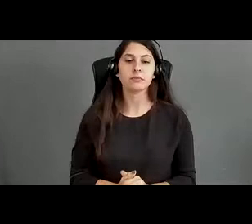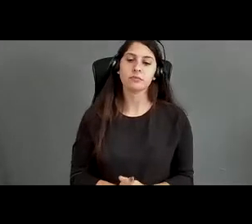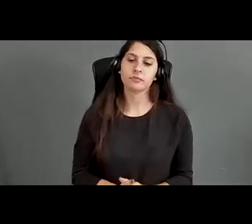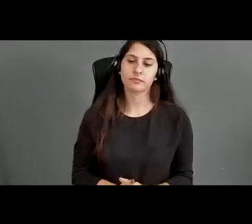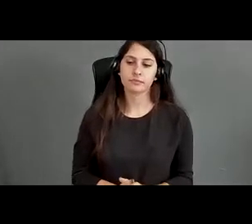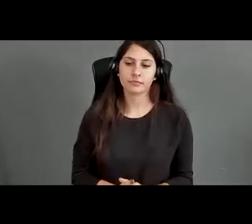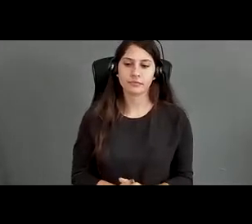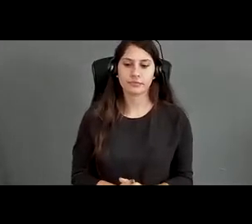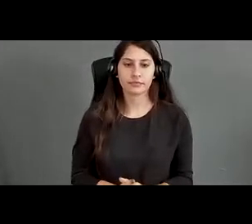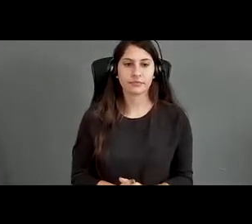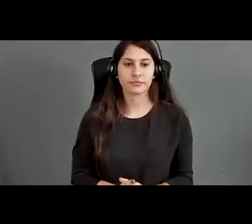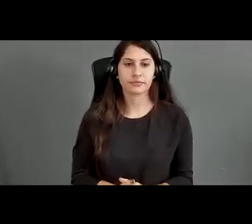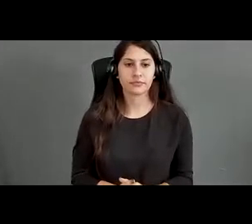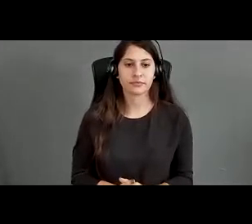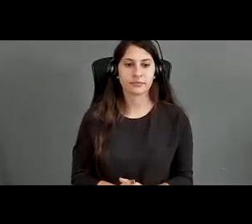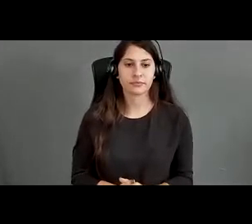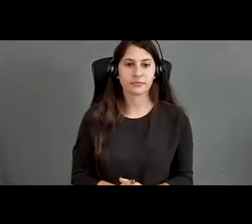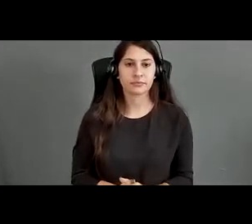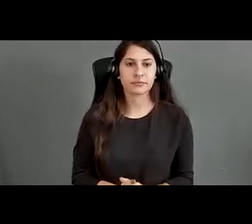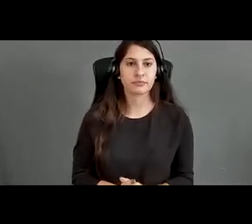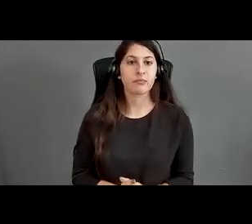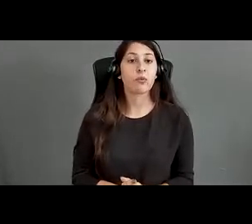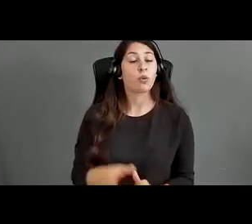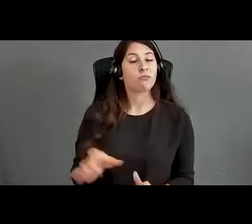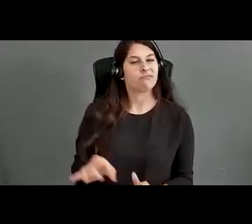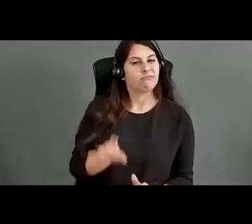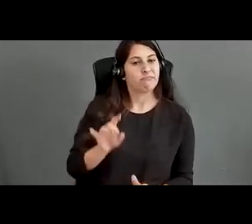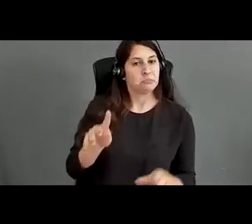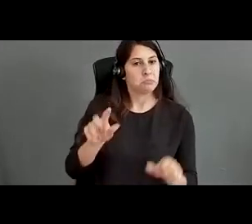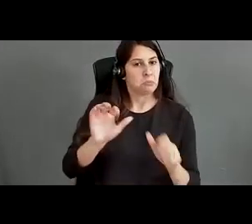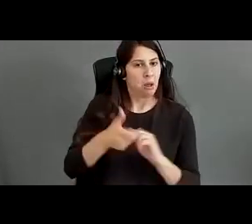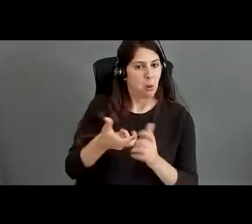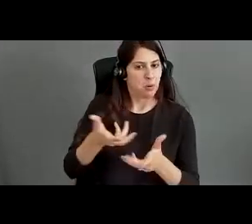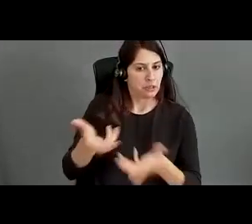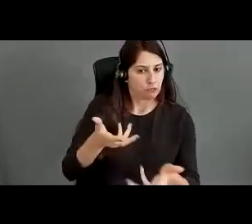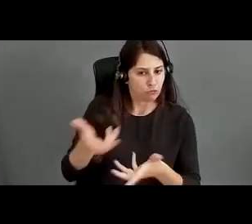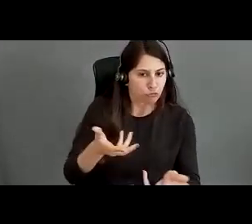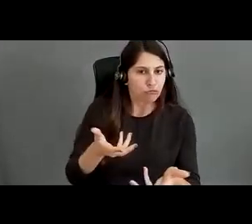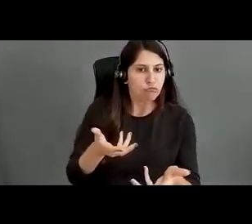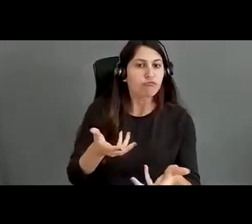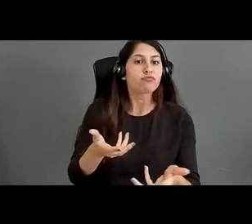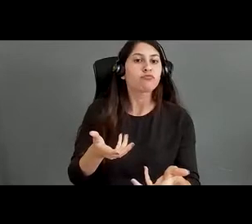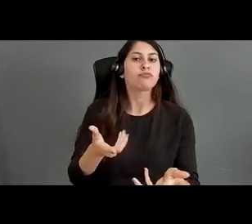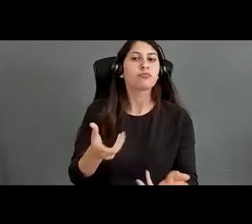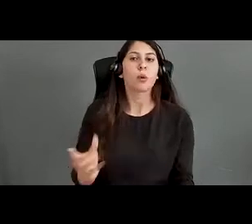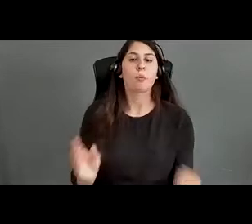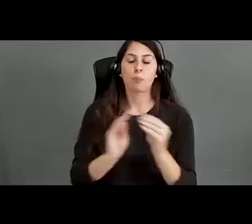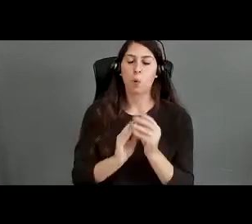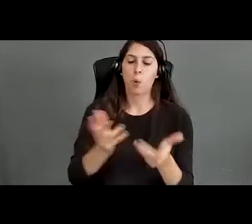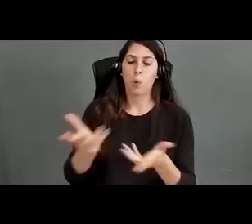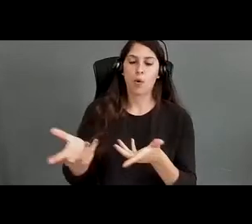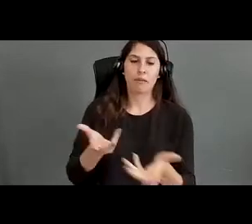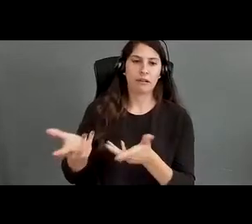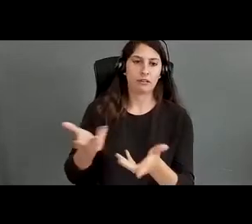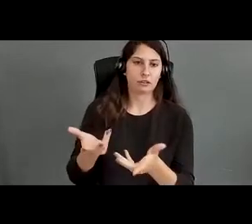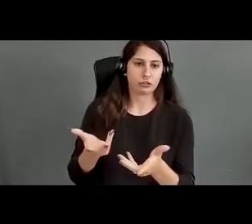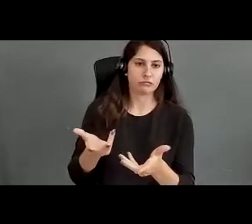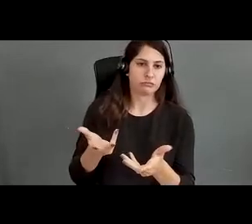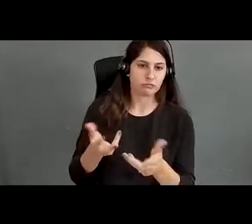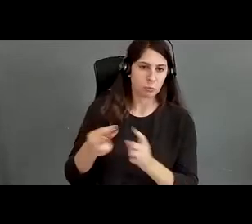So some tips for engaging people when they're of... And I had come at this more from an engaging than than a navigation,